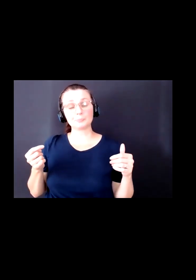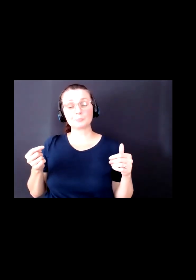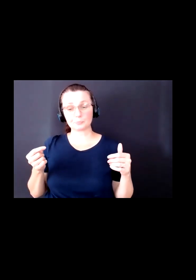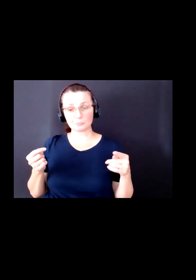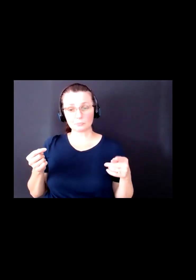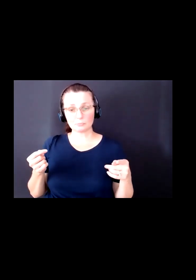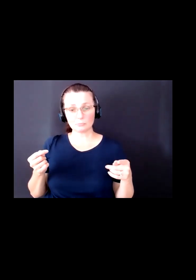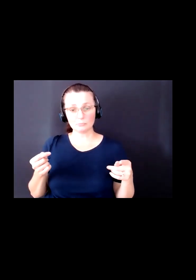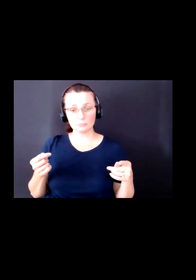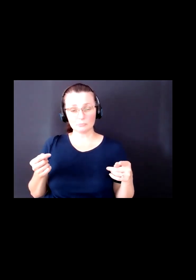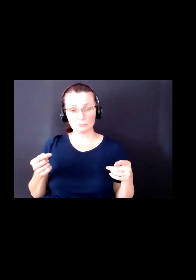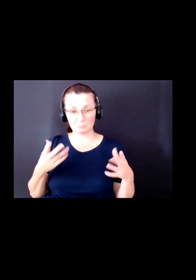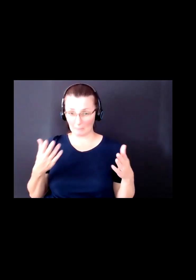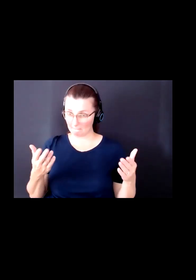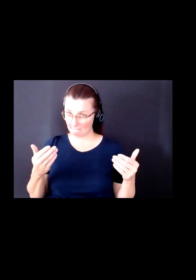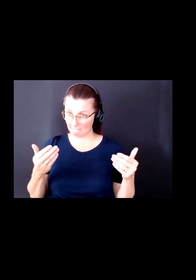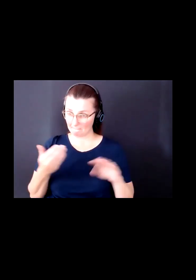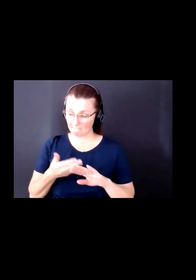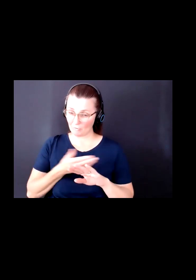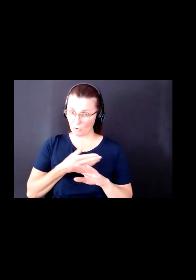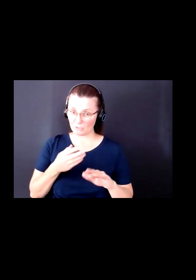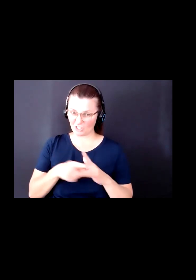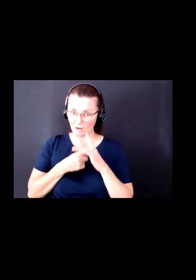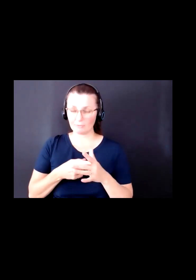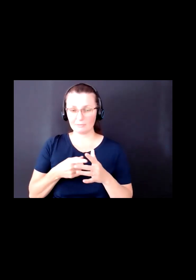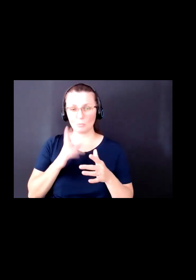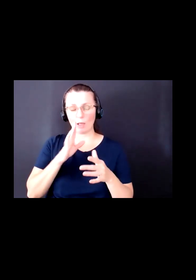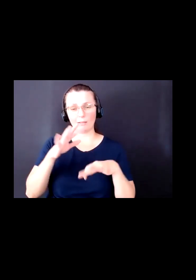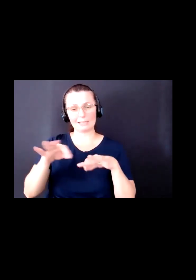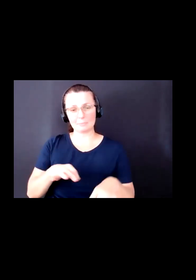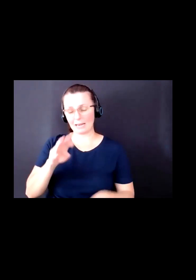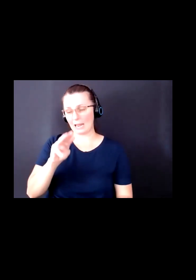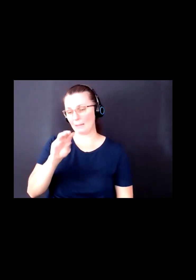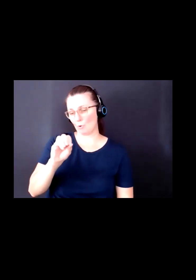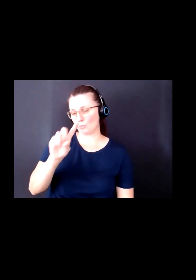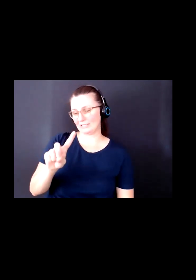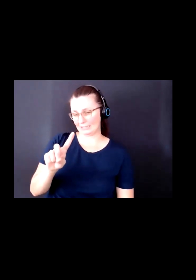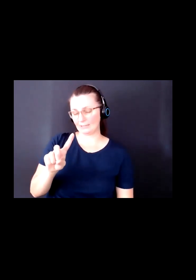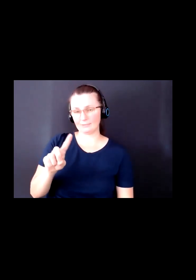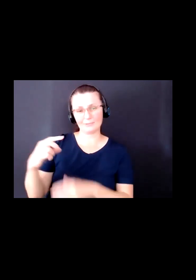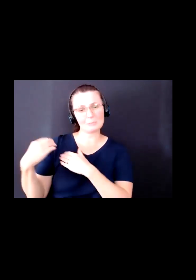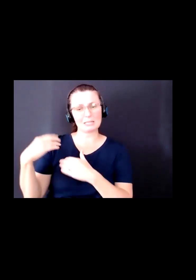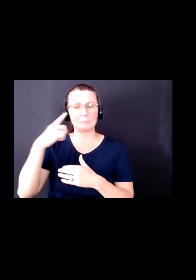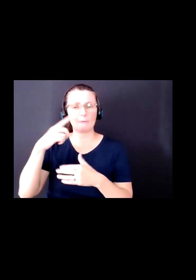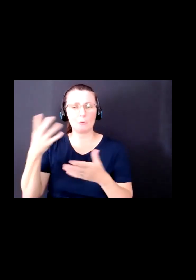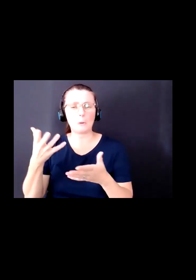brief, a very brief introduction to MOD's work. For those of you who may be unfamiliar with us. If I were to describe MOD and I